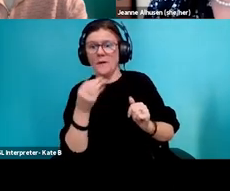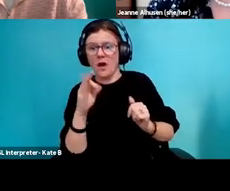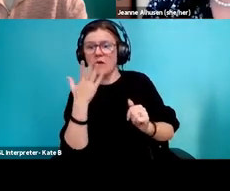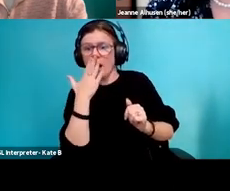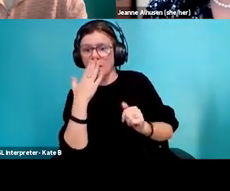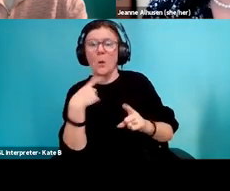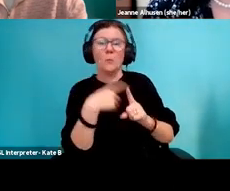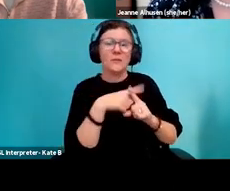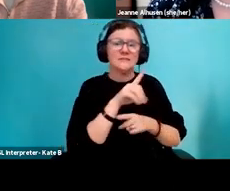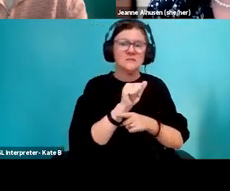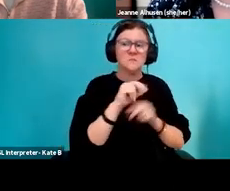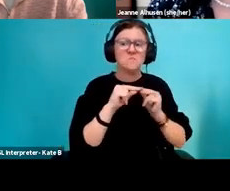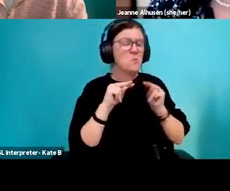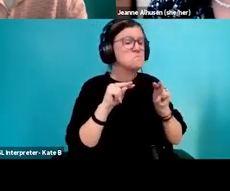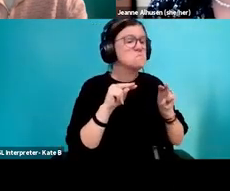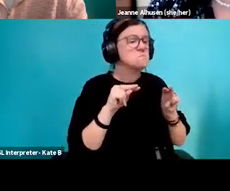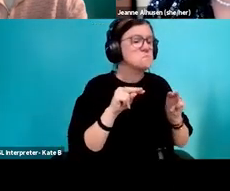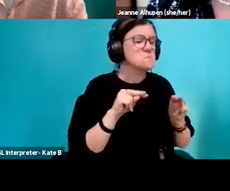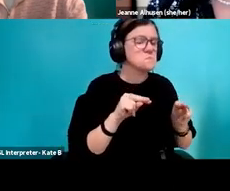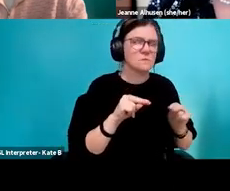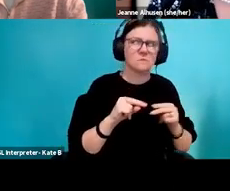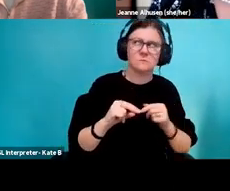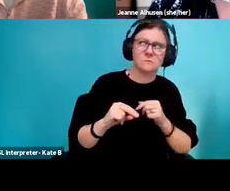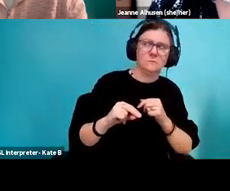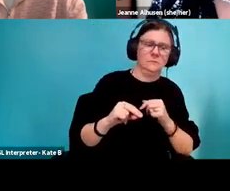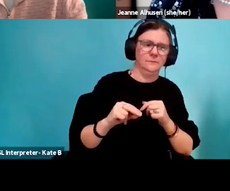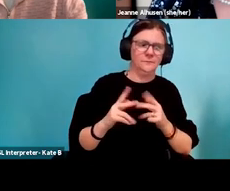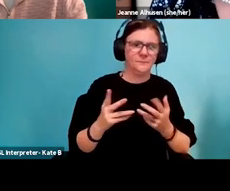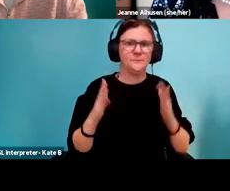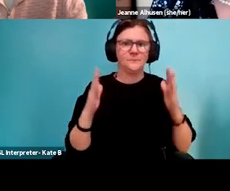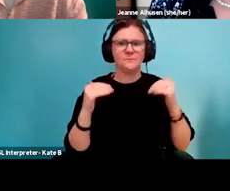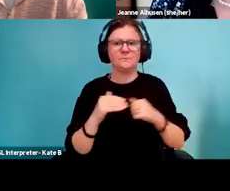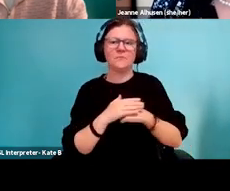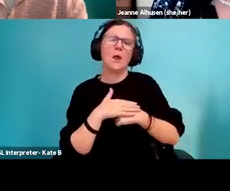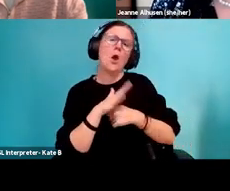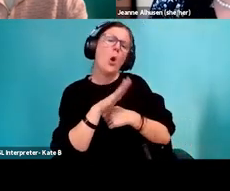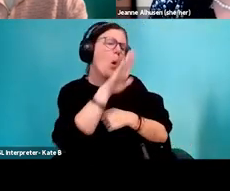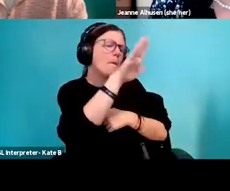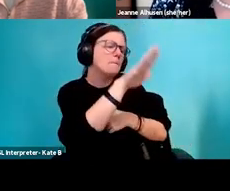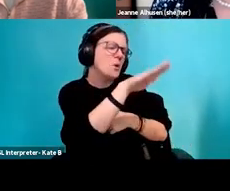like they are under even more scrutiny. Patronizing experiences, Heather touched on